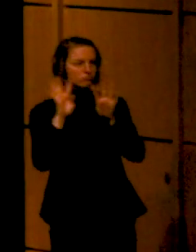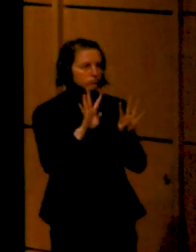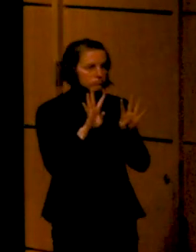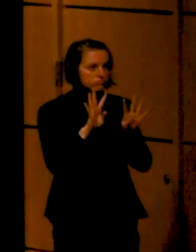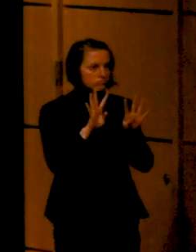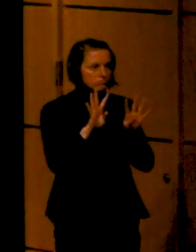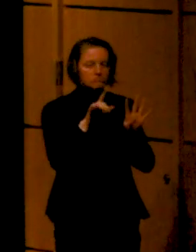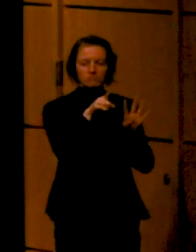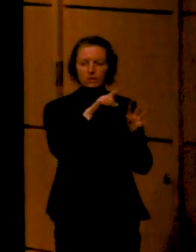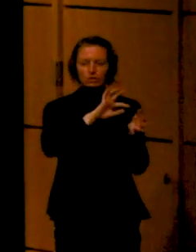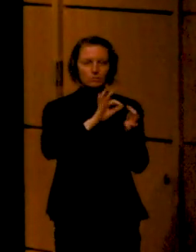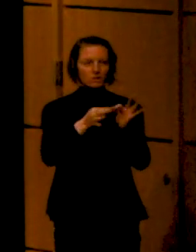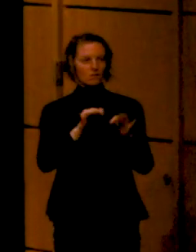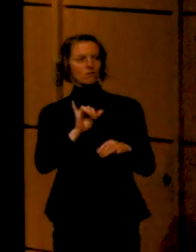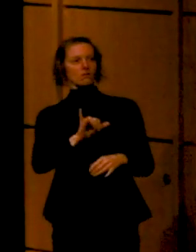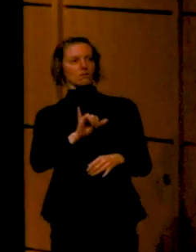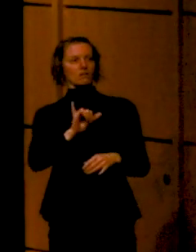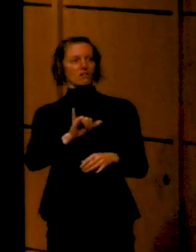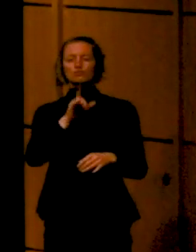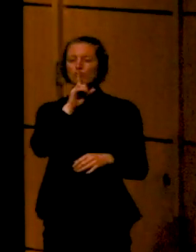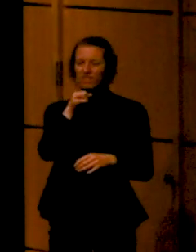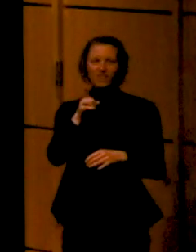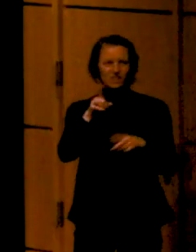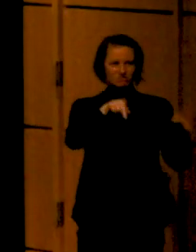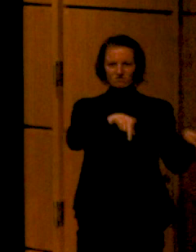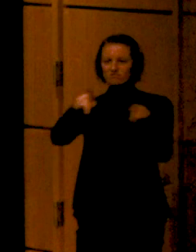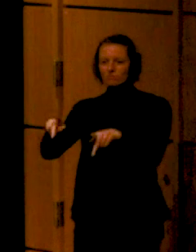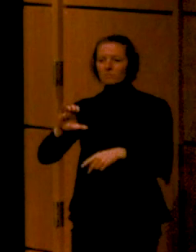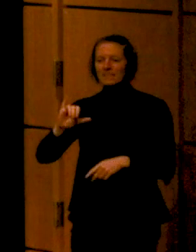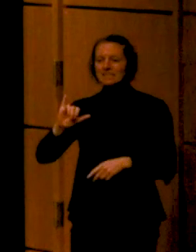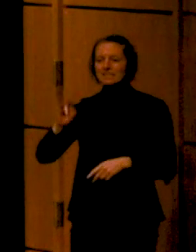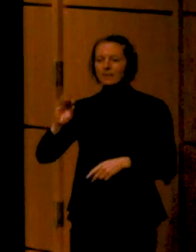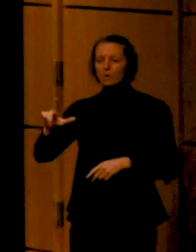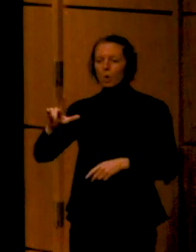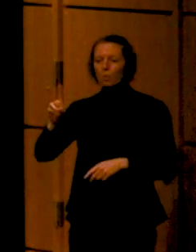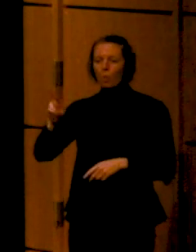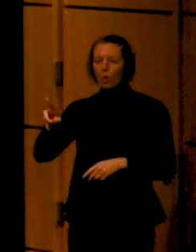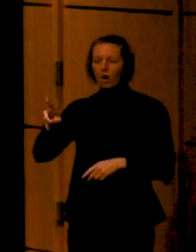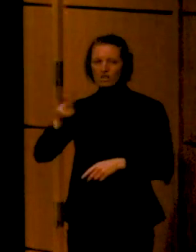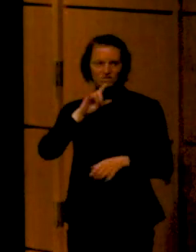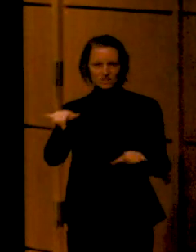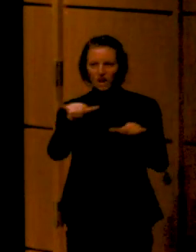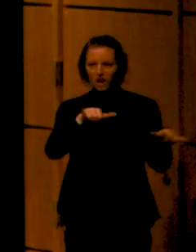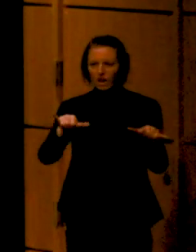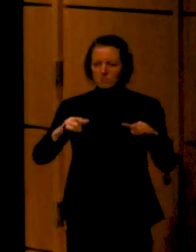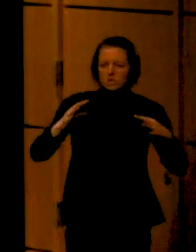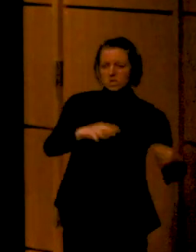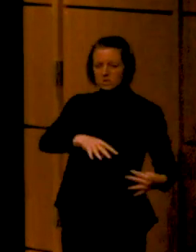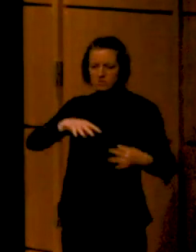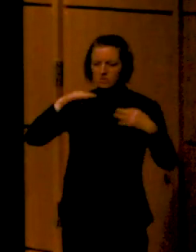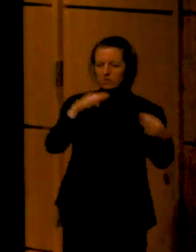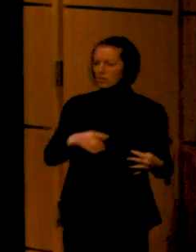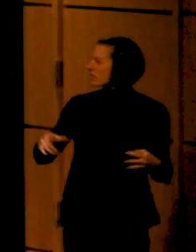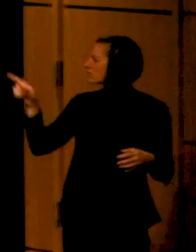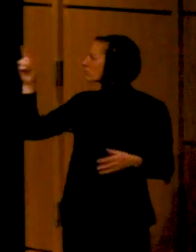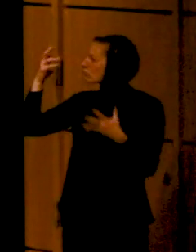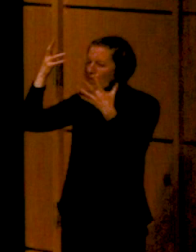And that was as an allegory of the Civil War, than raging, the volcano darkening the Sun,